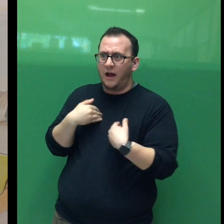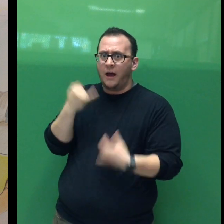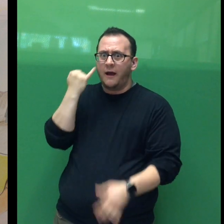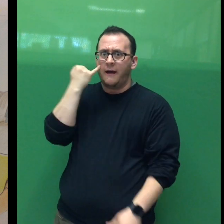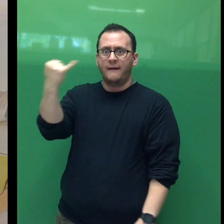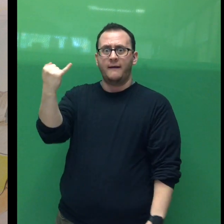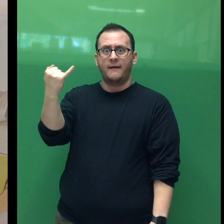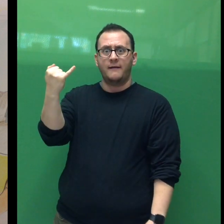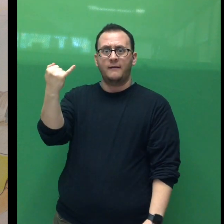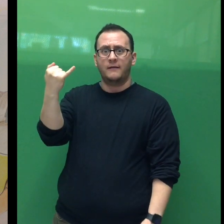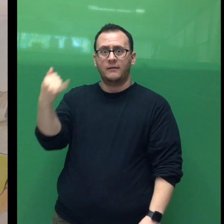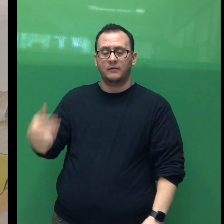Then Mr. Gramzay got an idea.